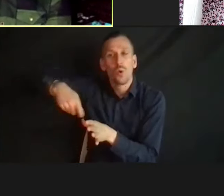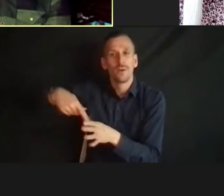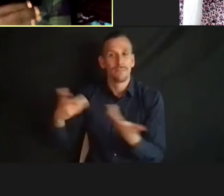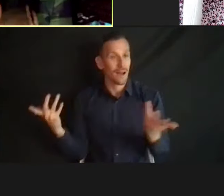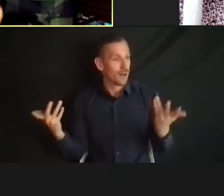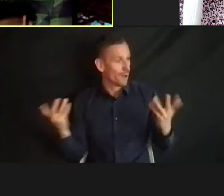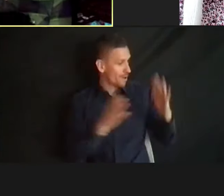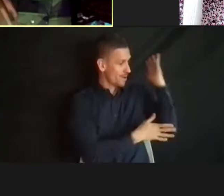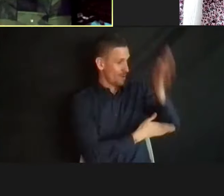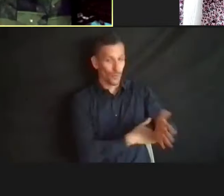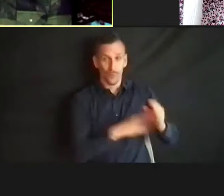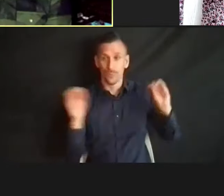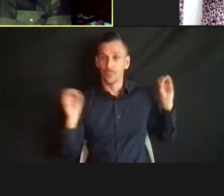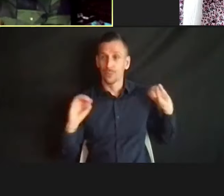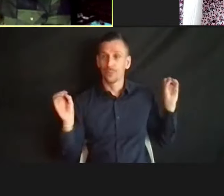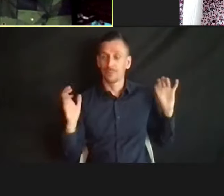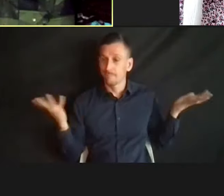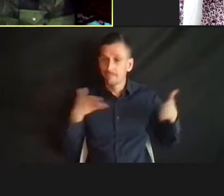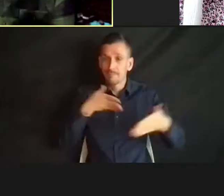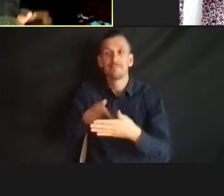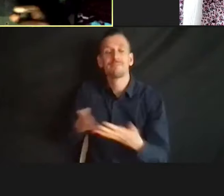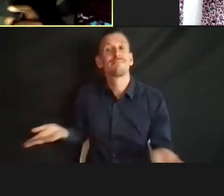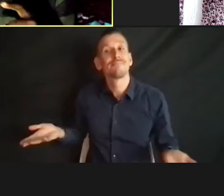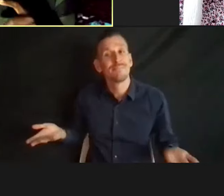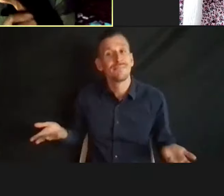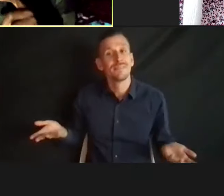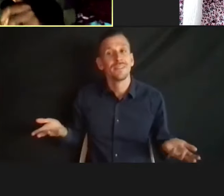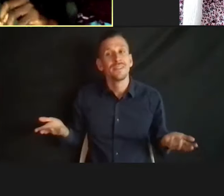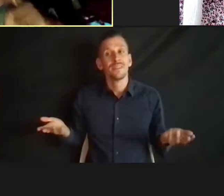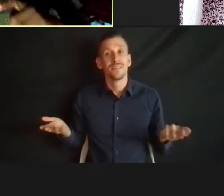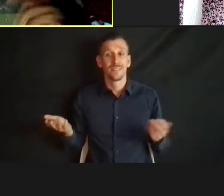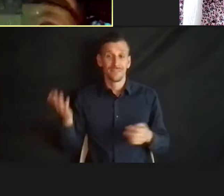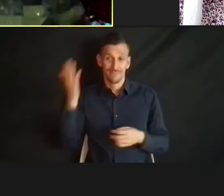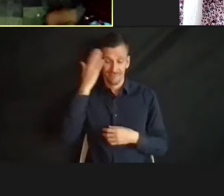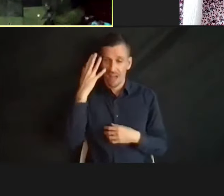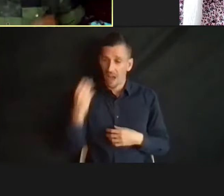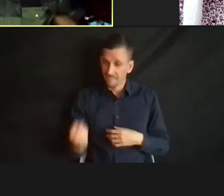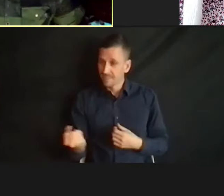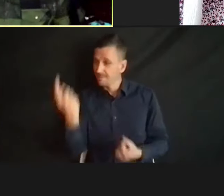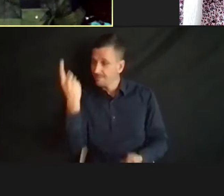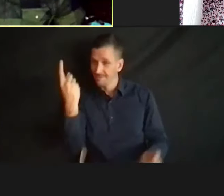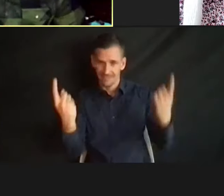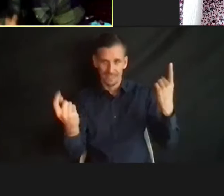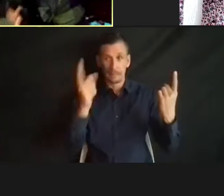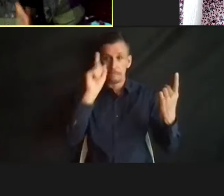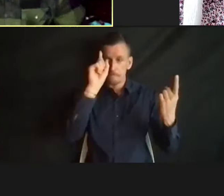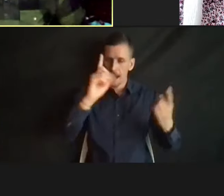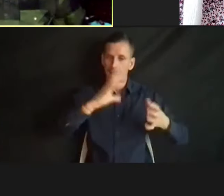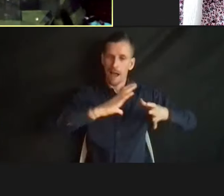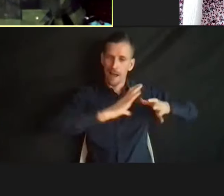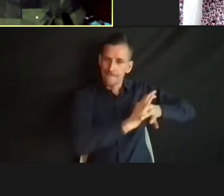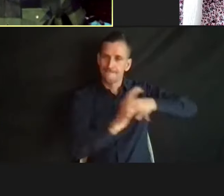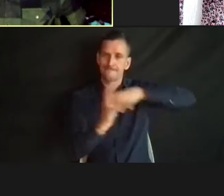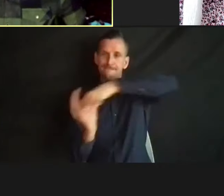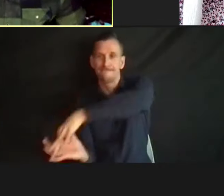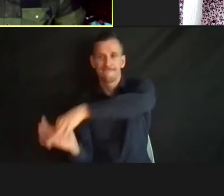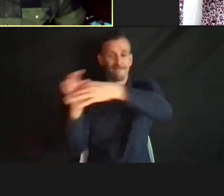between climate change and displacement, limit of conflict and violence is actually very clear. I